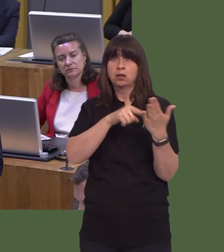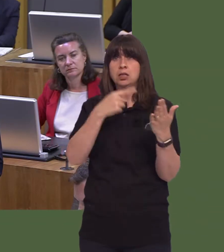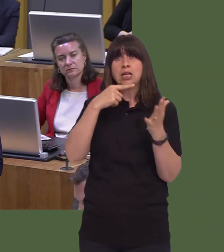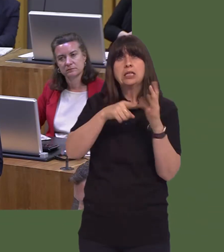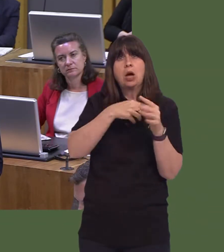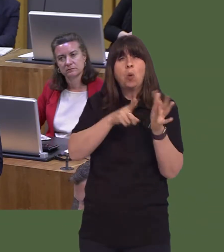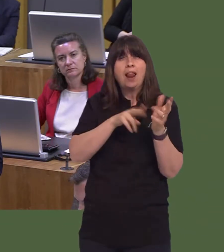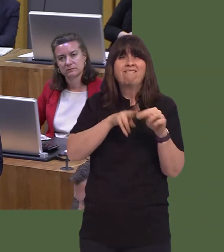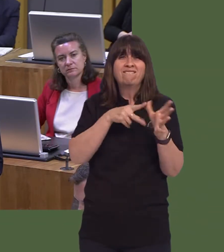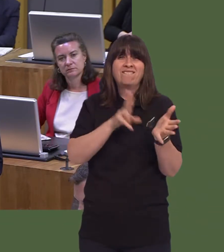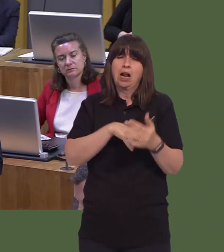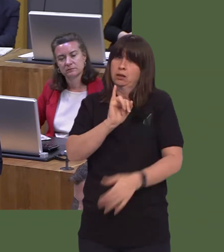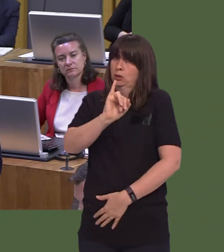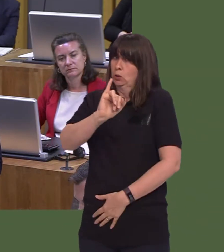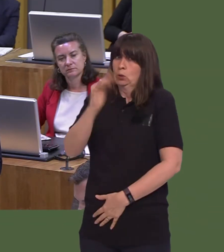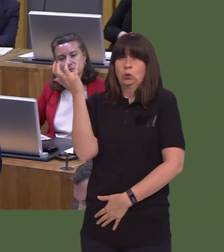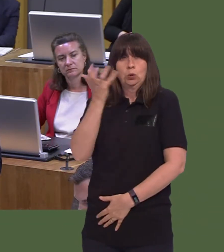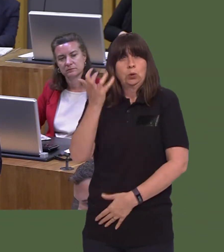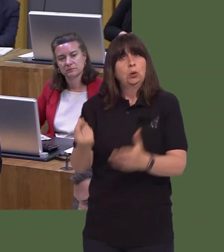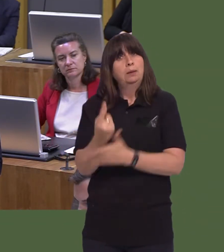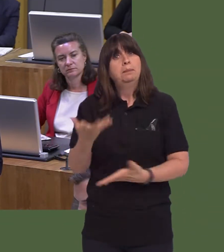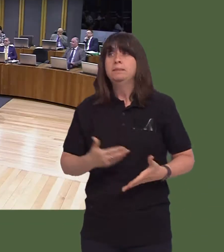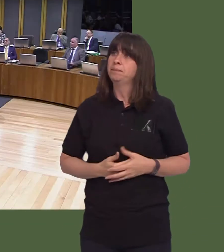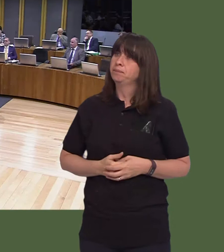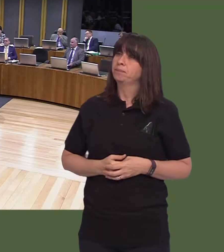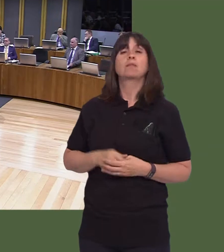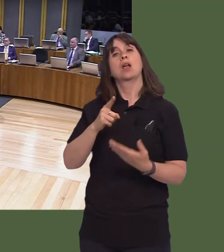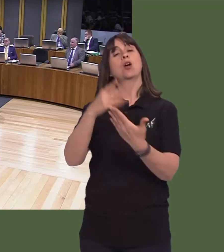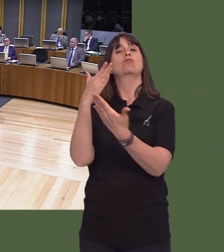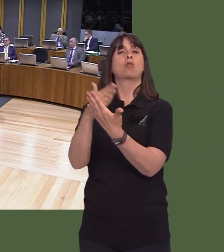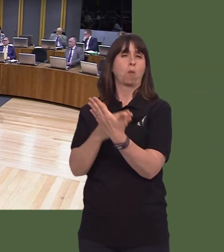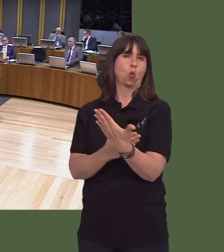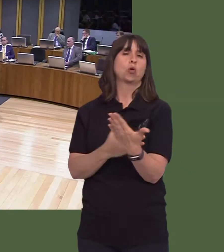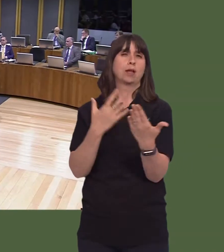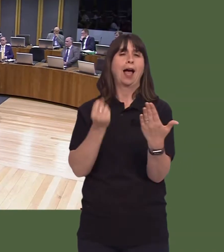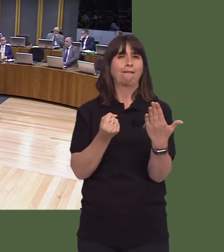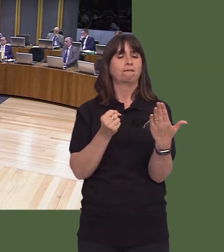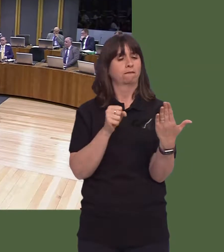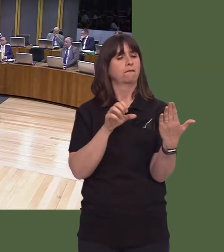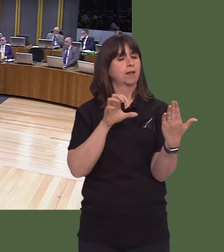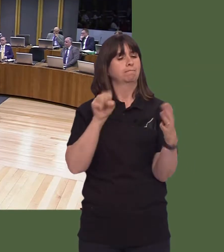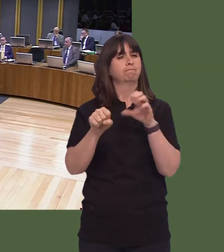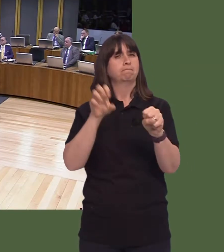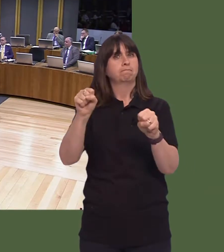Carwyn Jones AM: Well, first of all, it's clear that the report contains findings that will need to be acted on.